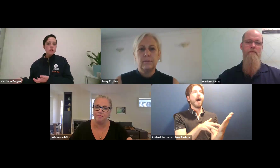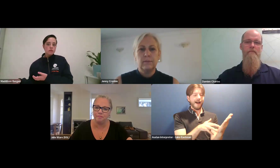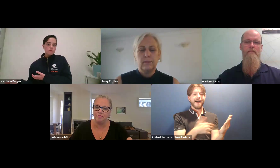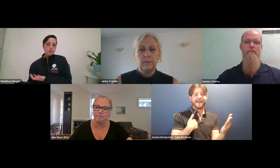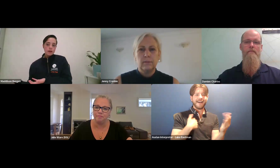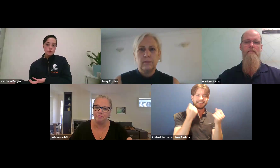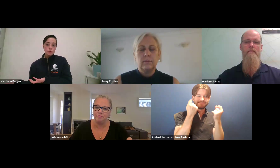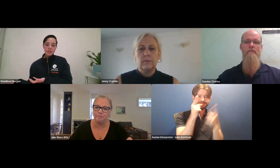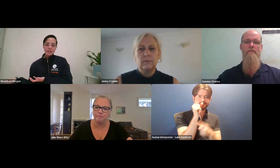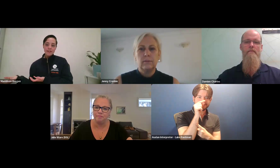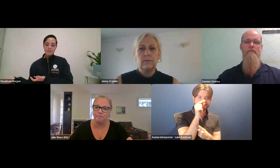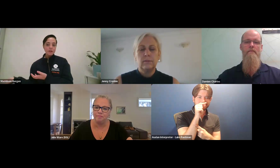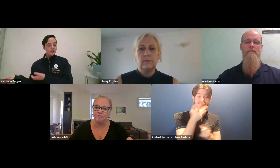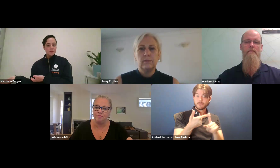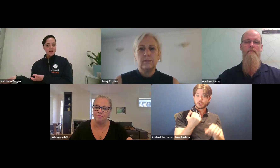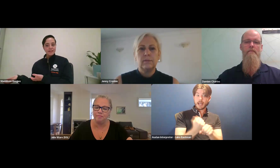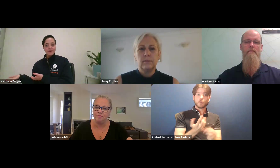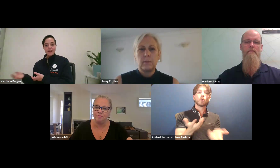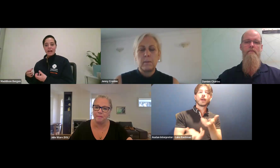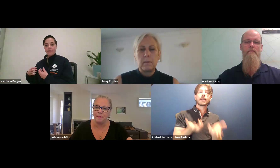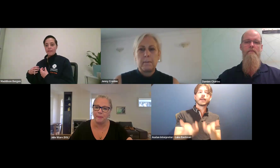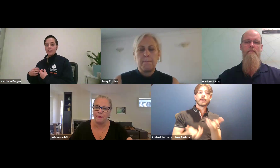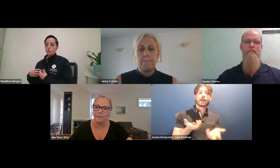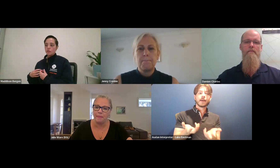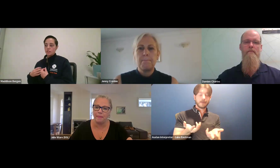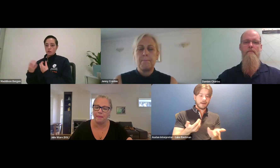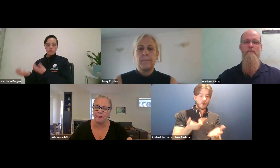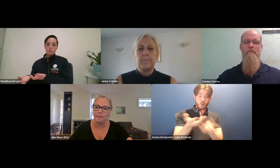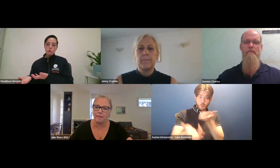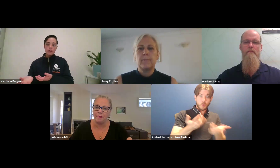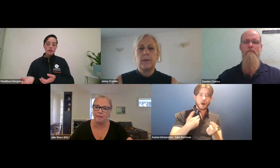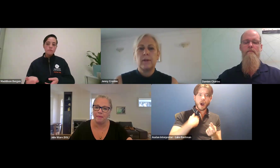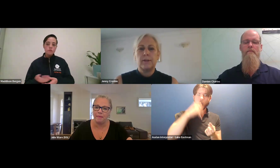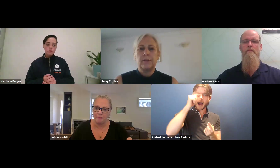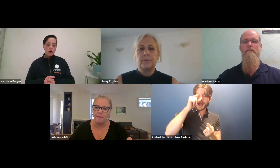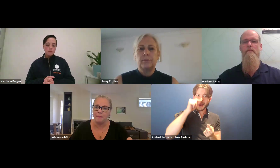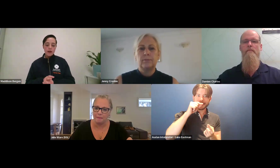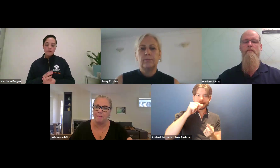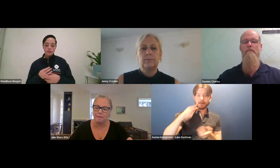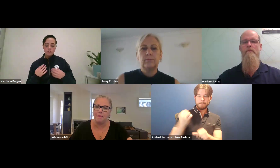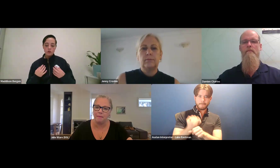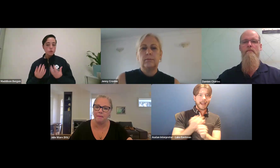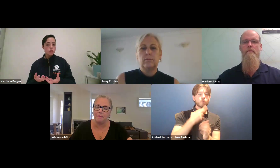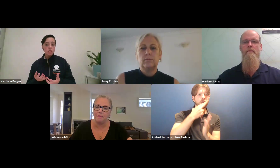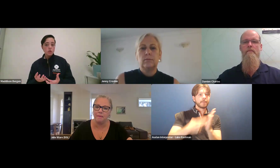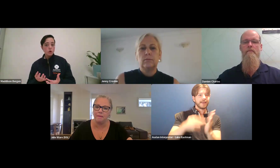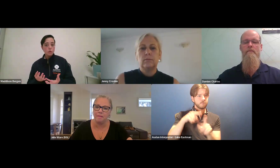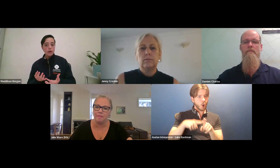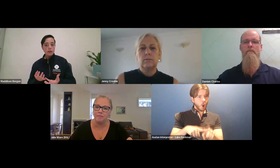Cooking, I could do cooking and make a recipe and then that could tick off more